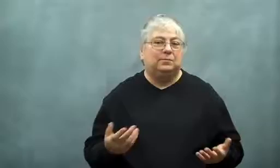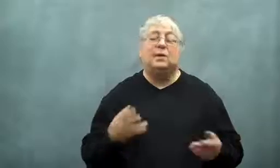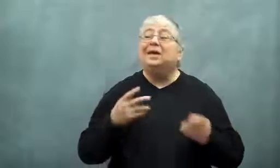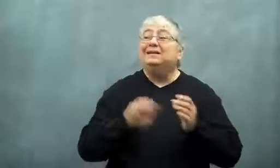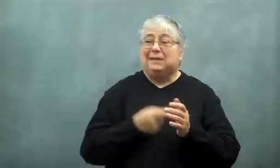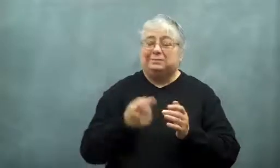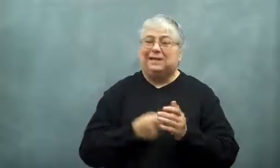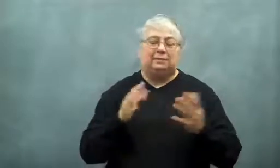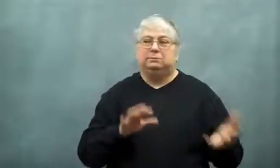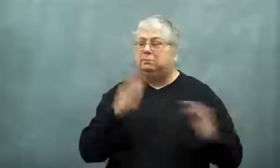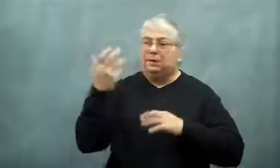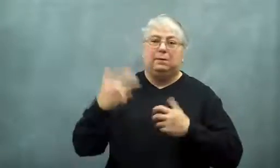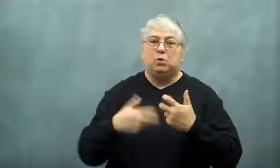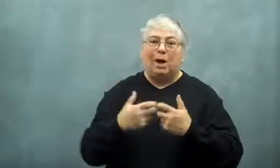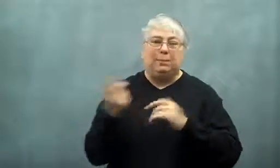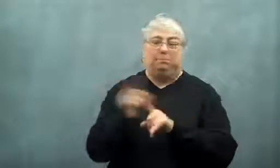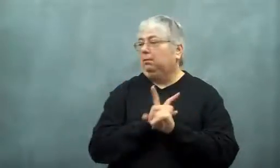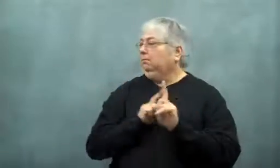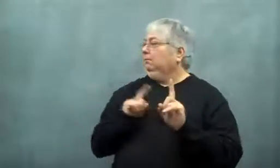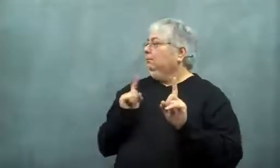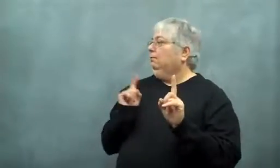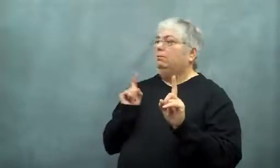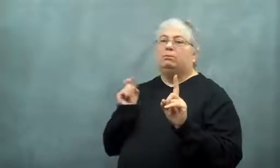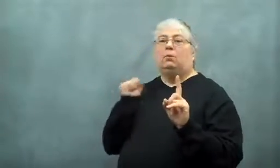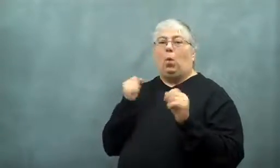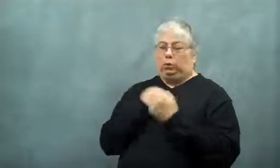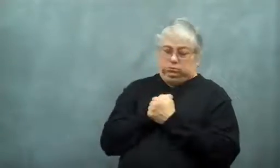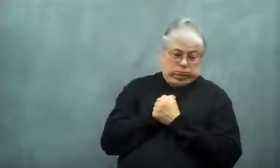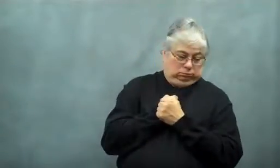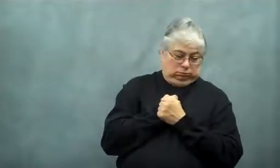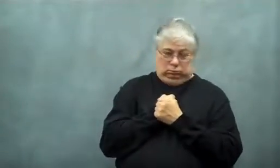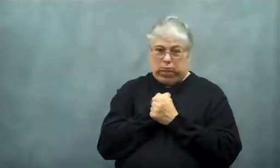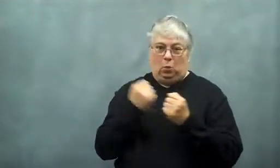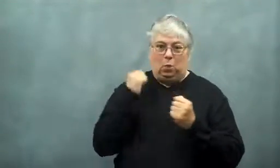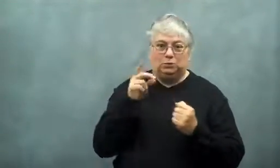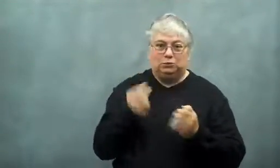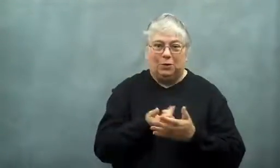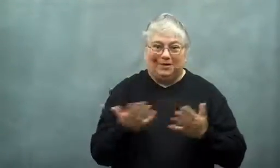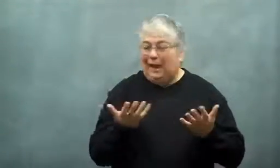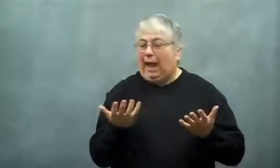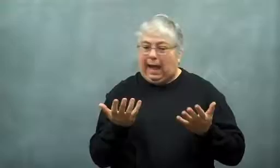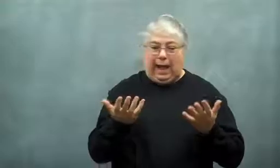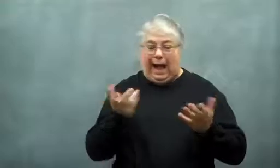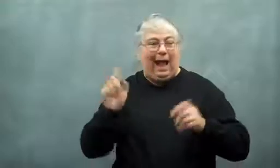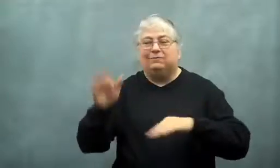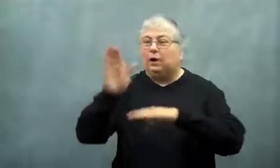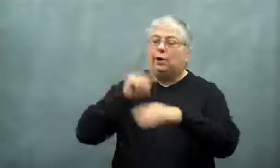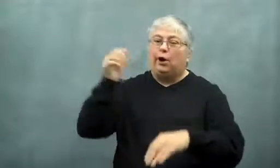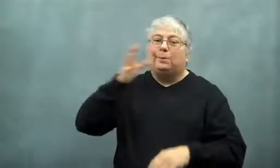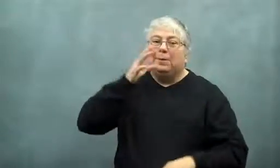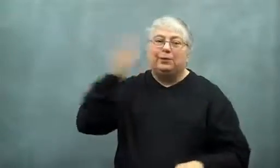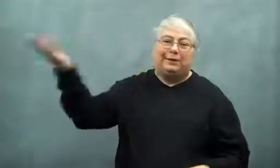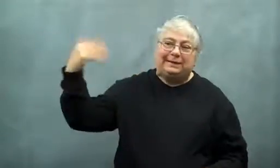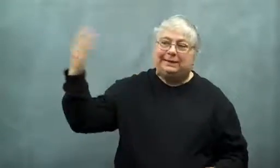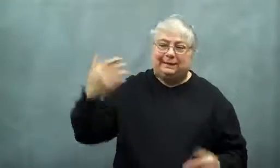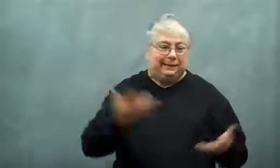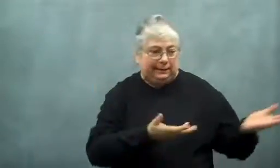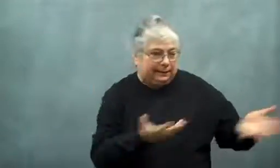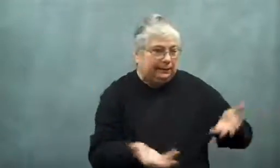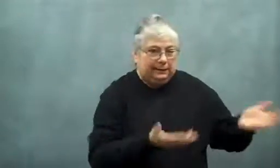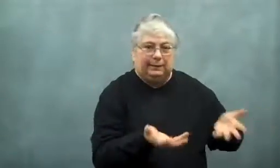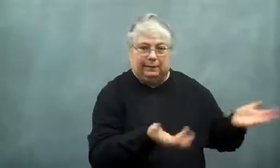He would sometimes have a crisis and withdraw from whatever he was doing.